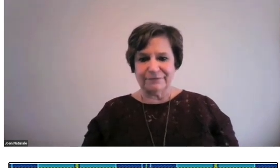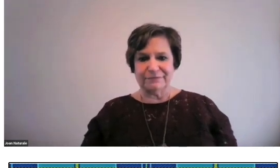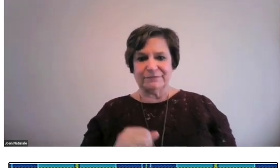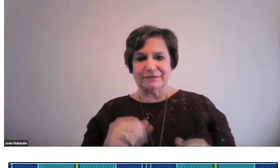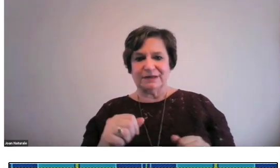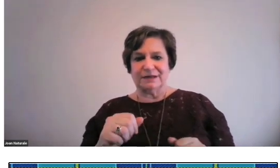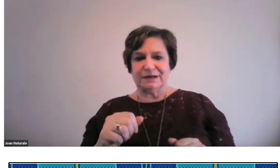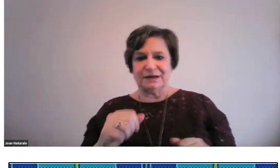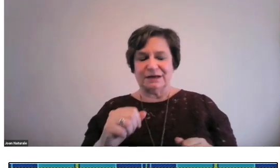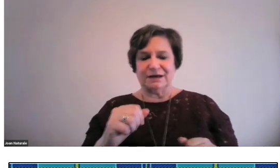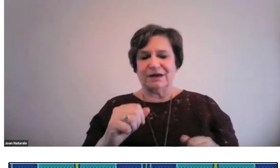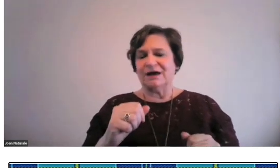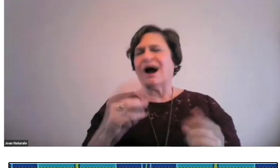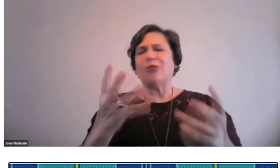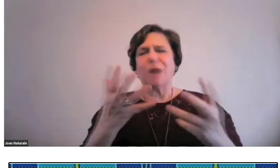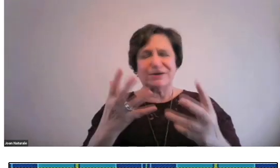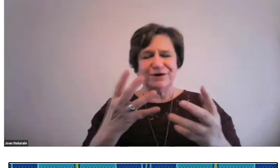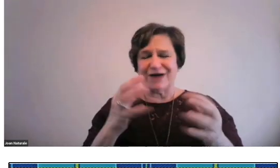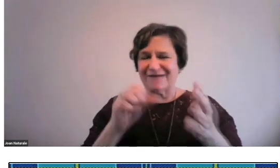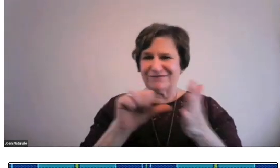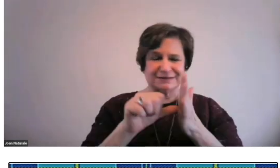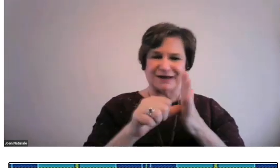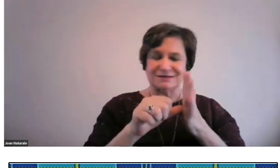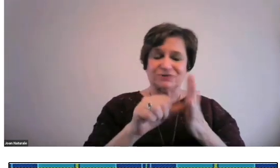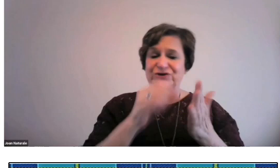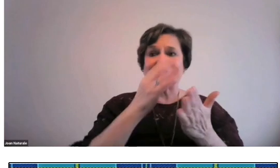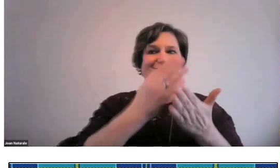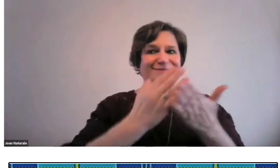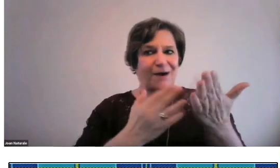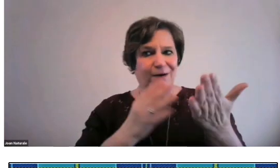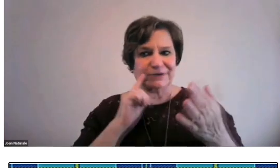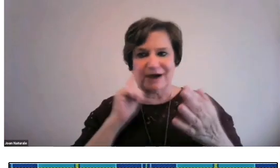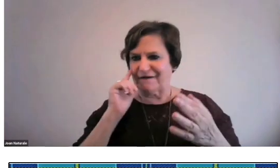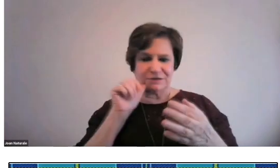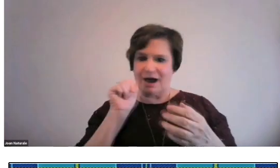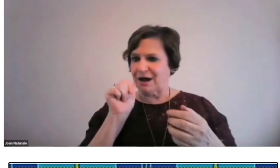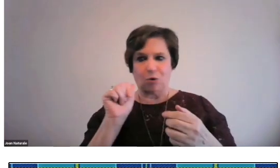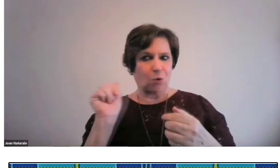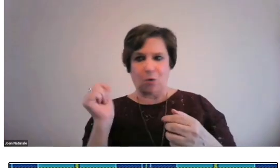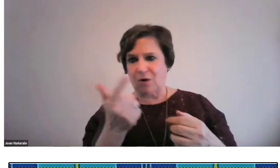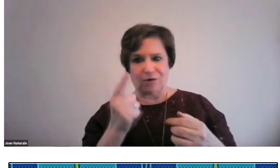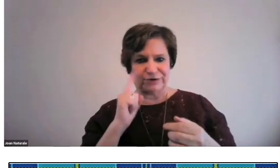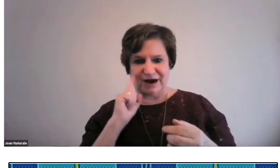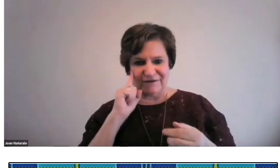I want to emphasize that it was some deaf, not all deaf.